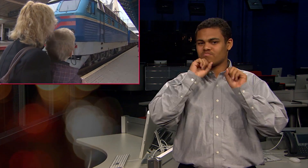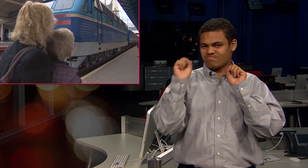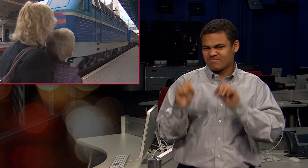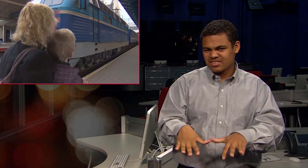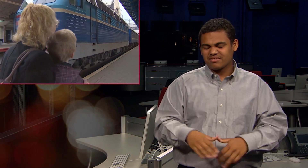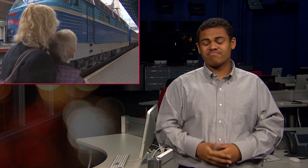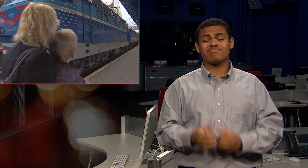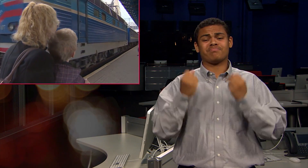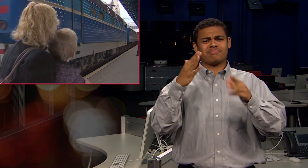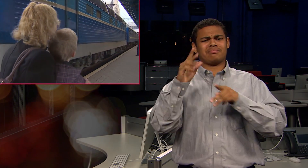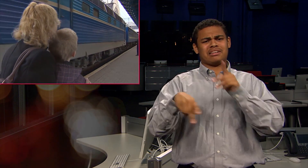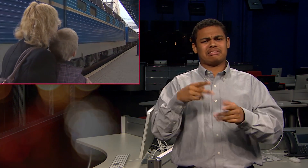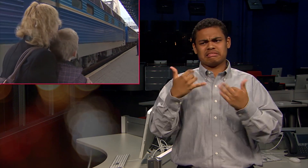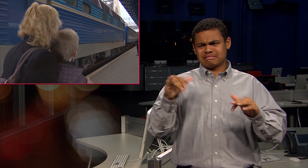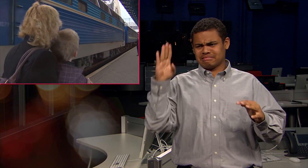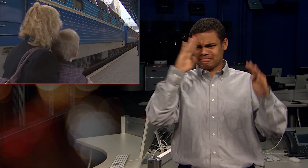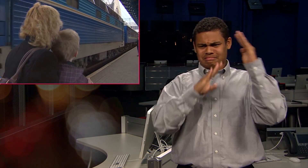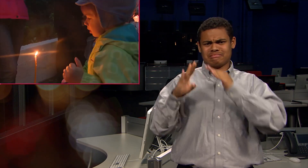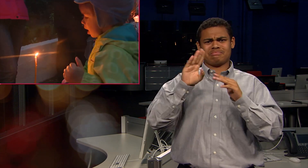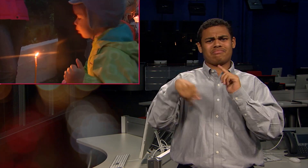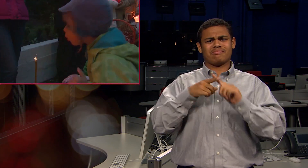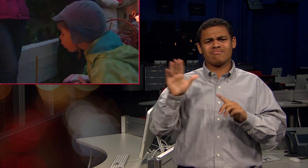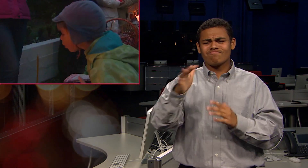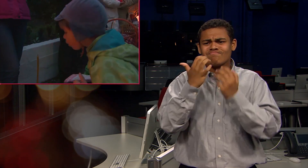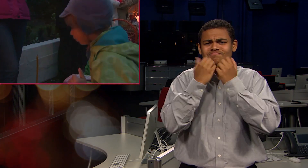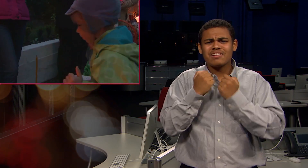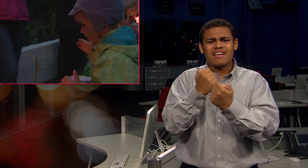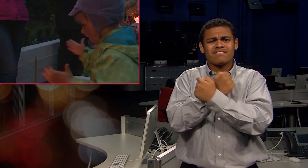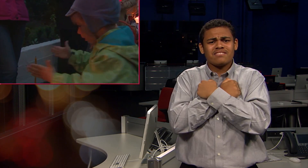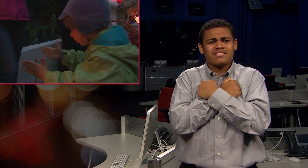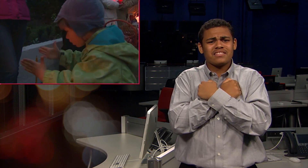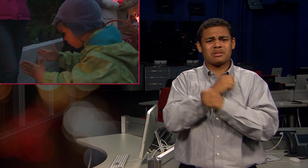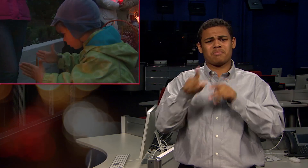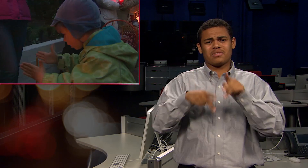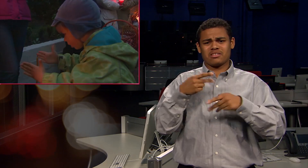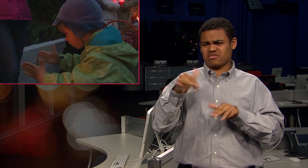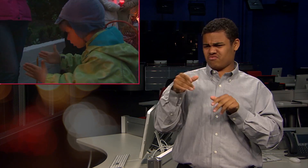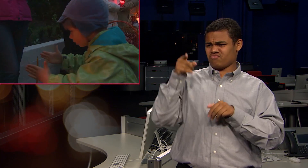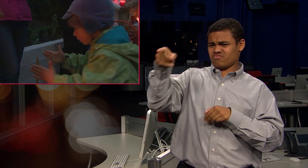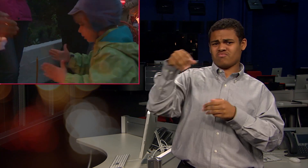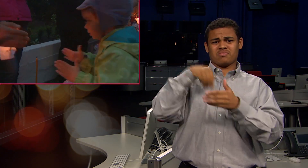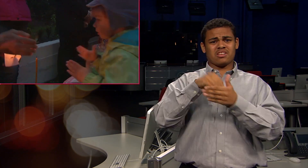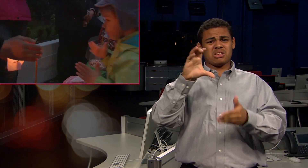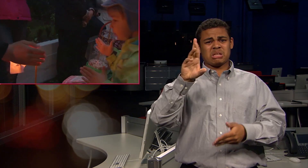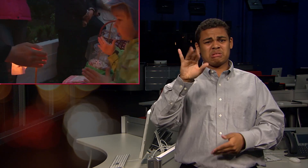IN THE EASTER BASKET BLESSING. MANY UKRAINIAN CITIZENS WERE STILL WORRIED FOR THEIR LOVED